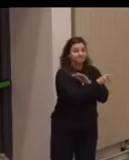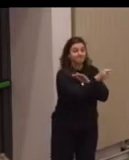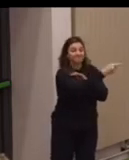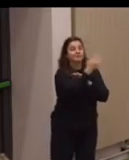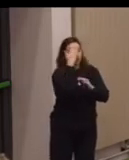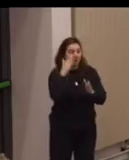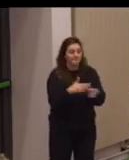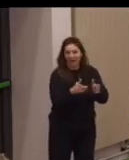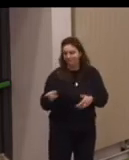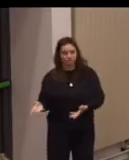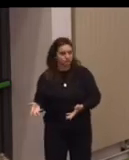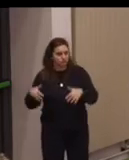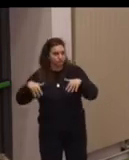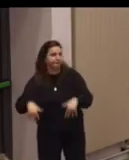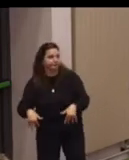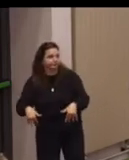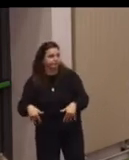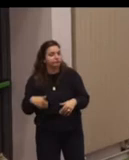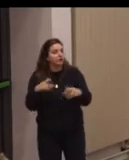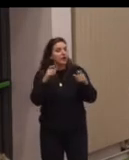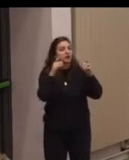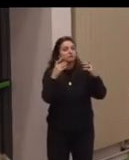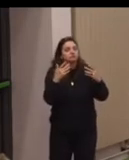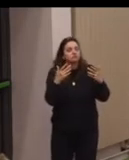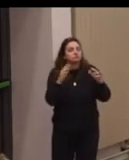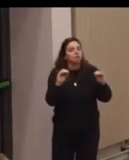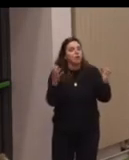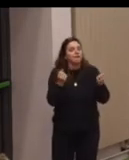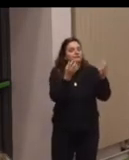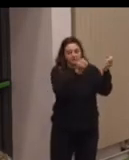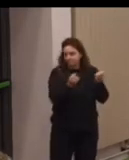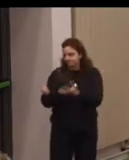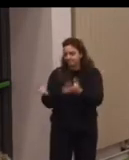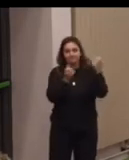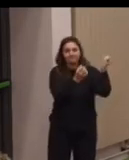in institutions have access to. And again we are seeing ‑‑ I mentioned